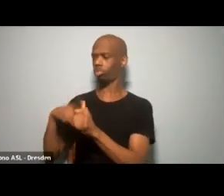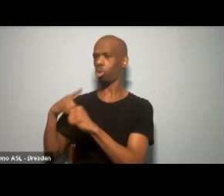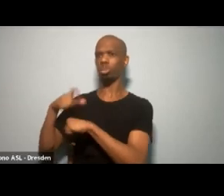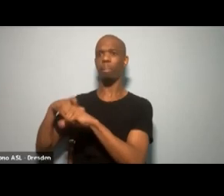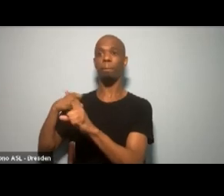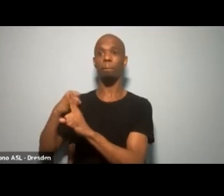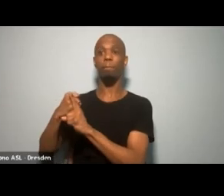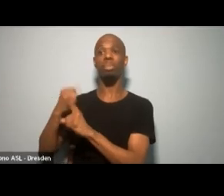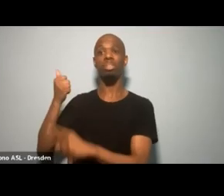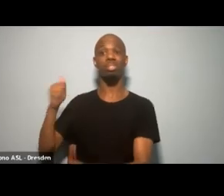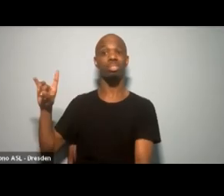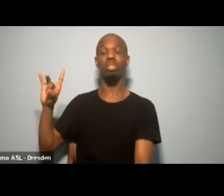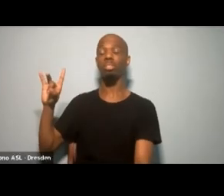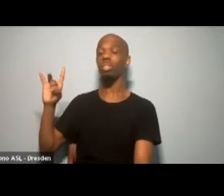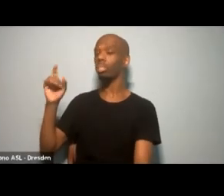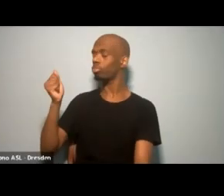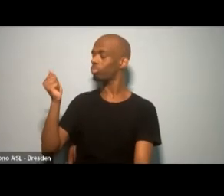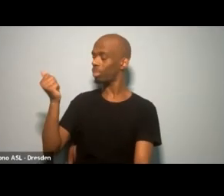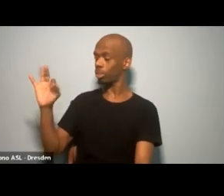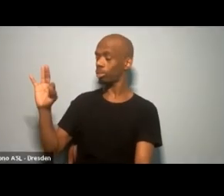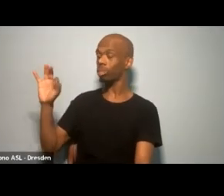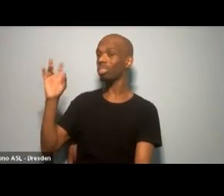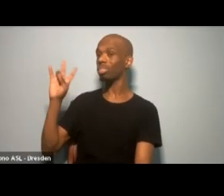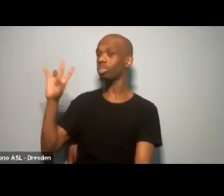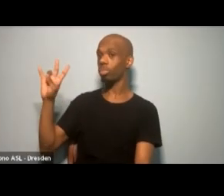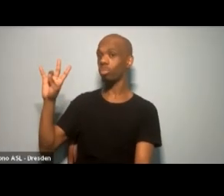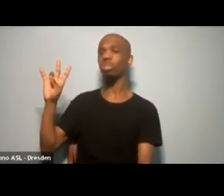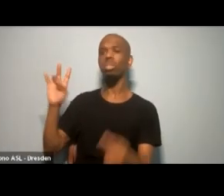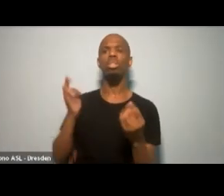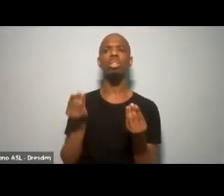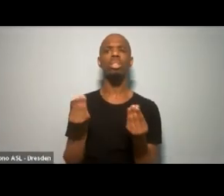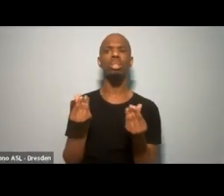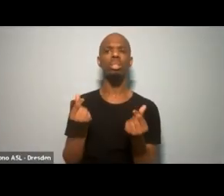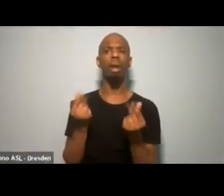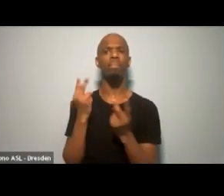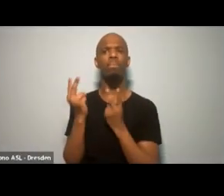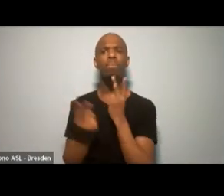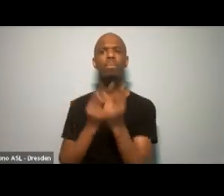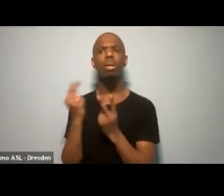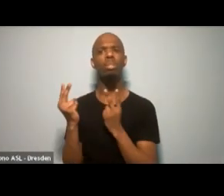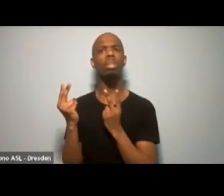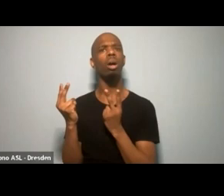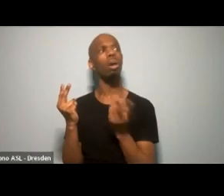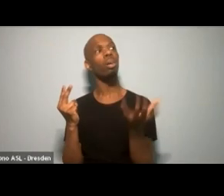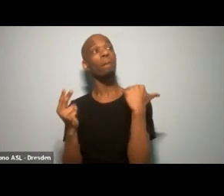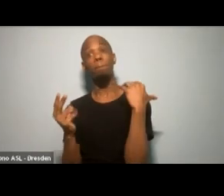Through site visits, they experience Nigeria in its cultural form,